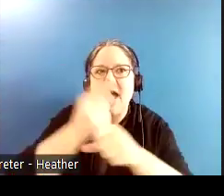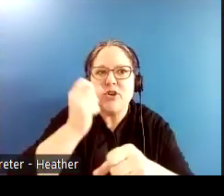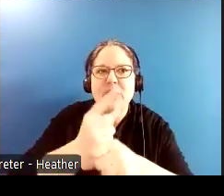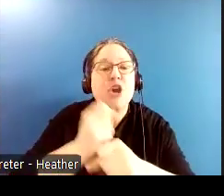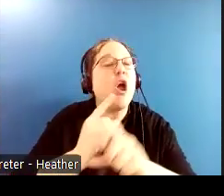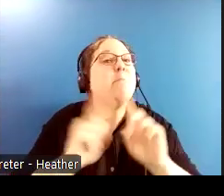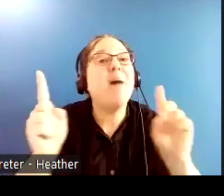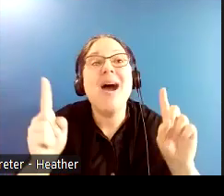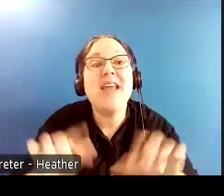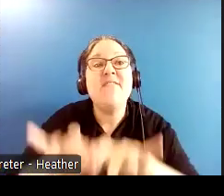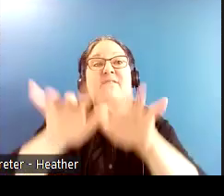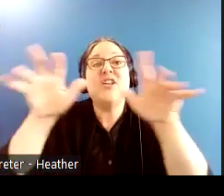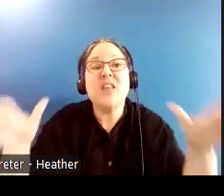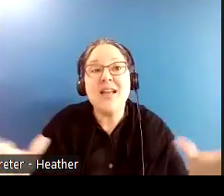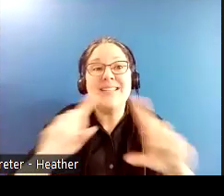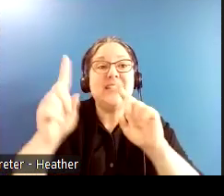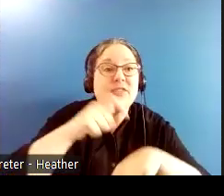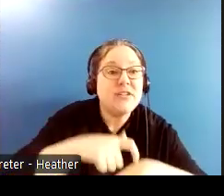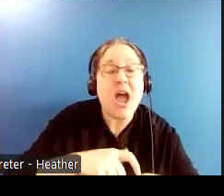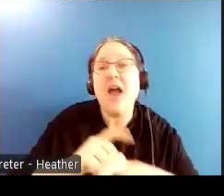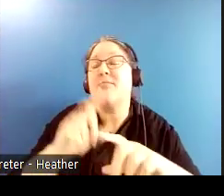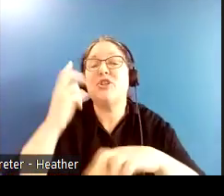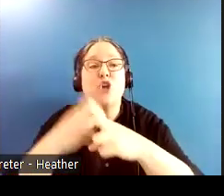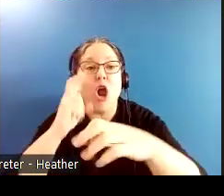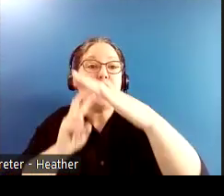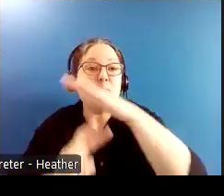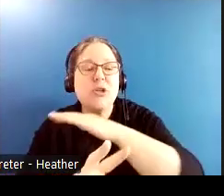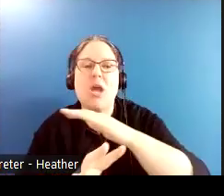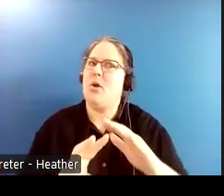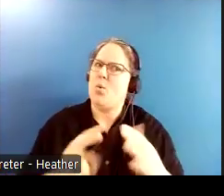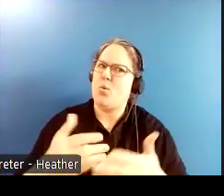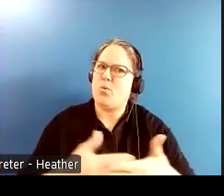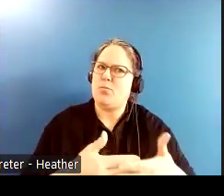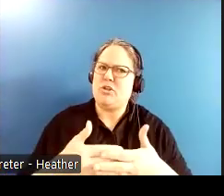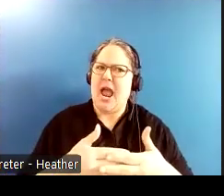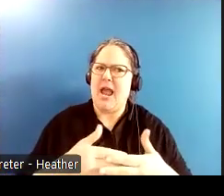are difficult to predict, it floods to different degrees. Child mortality is something like 50%.